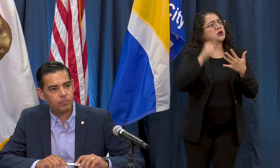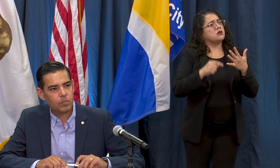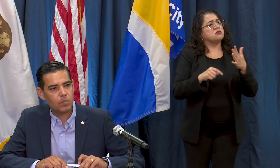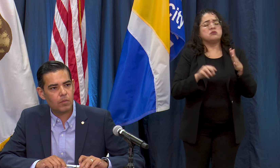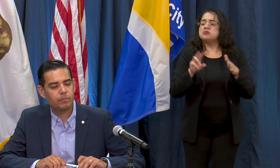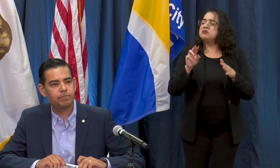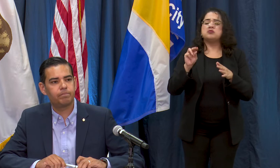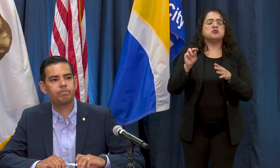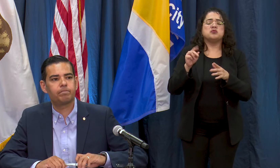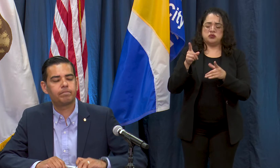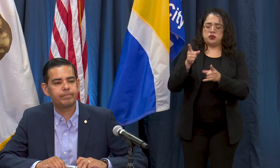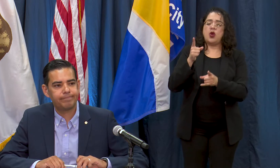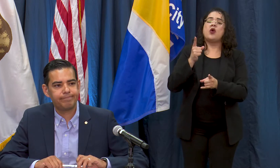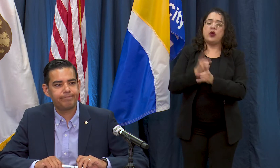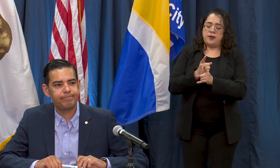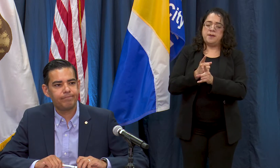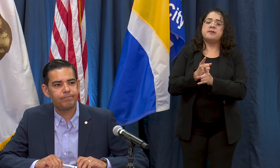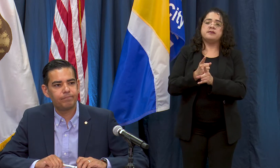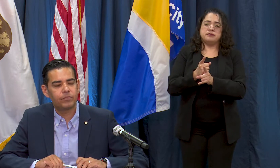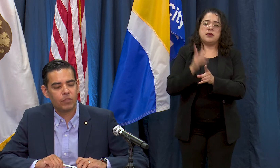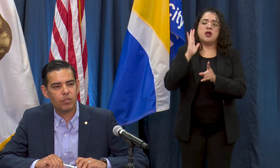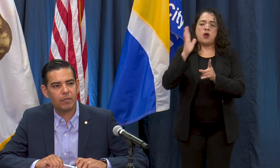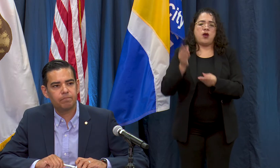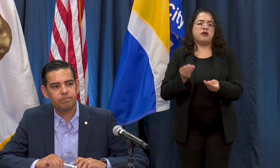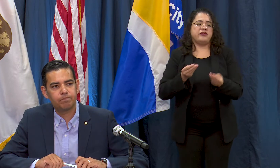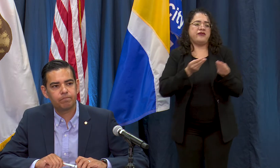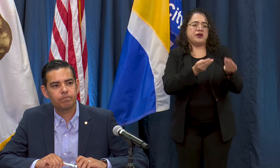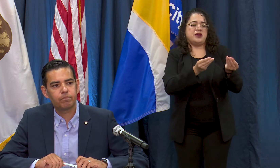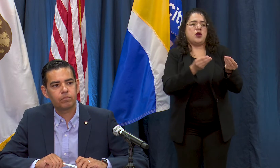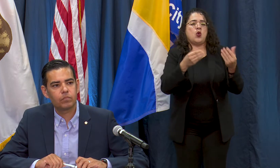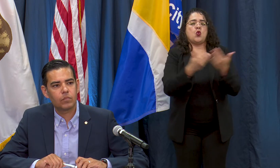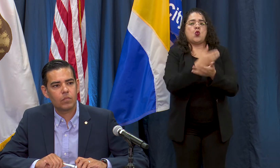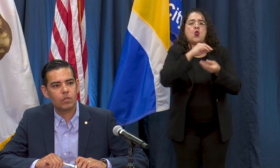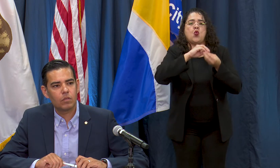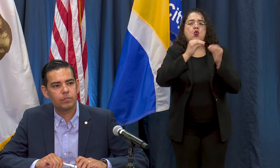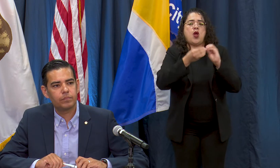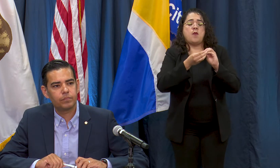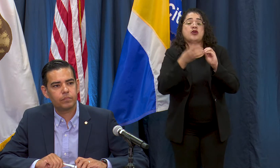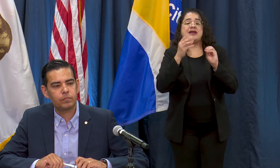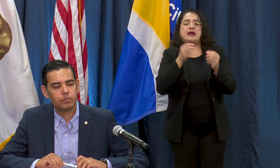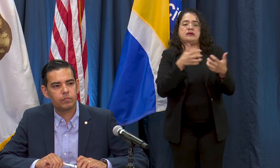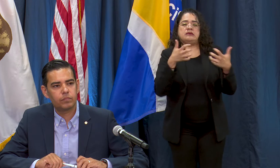are working on updating the graph so that the cases will be spread out on the